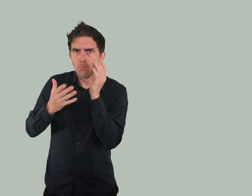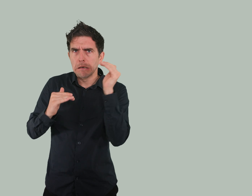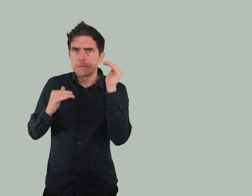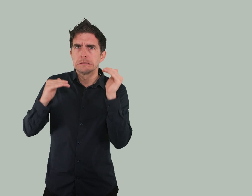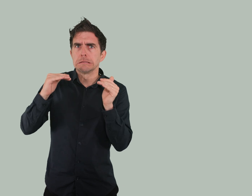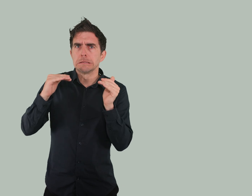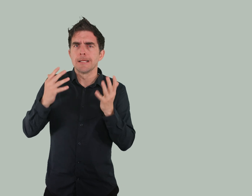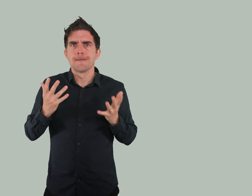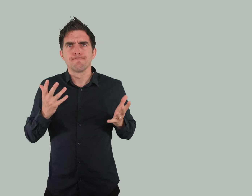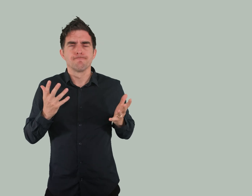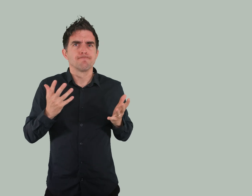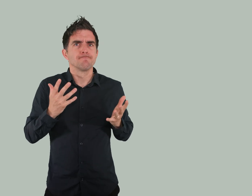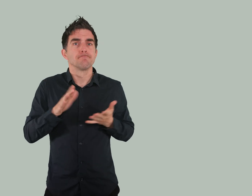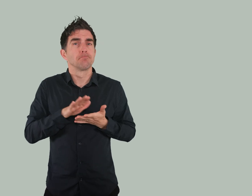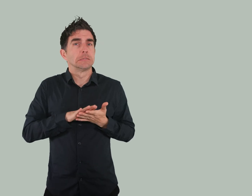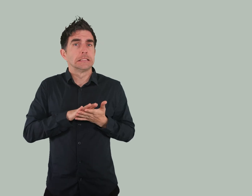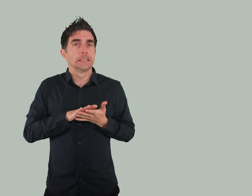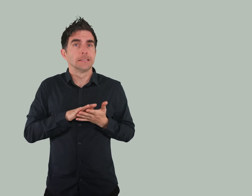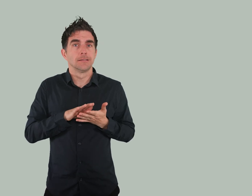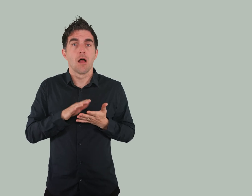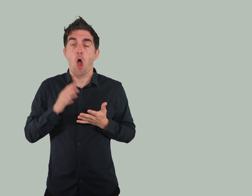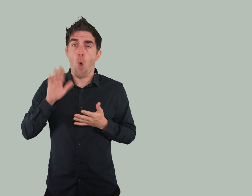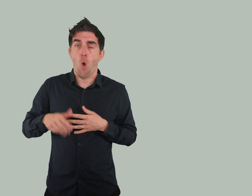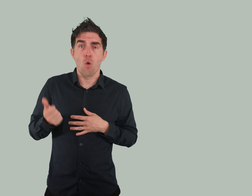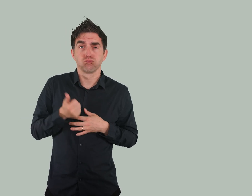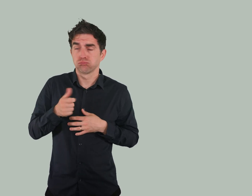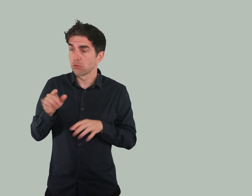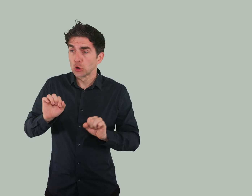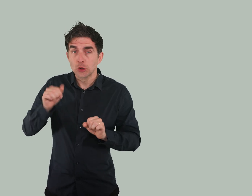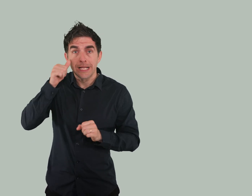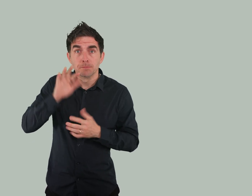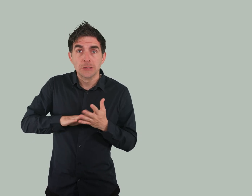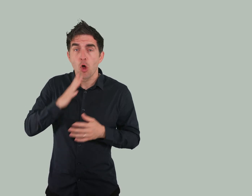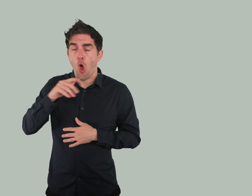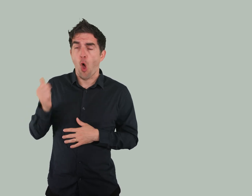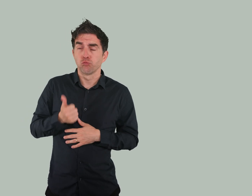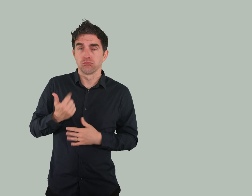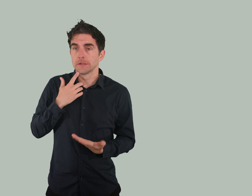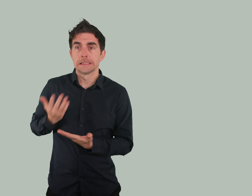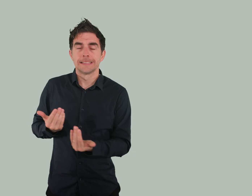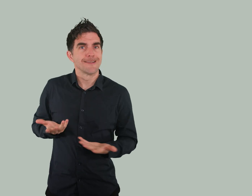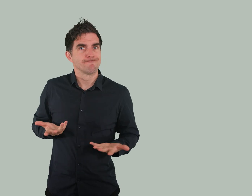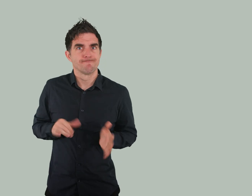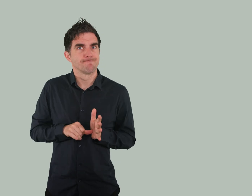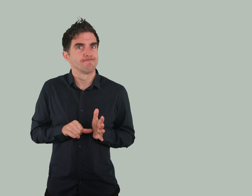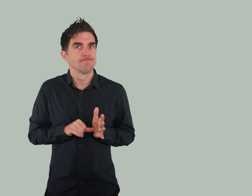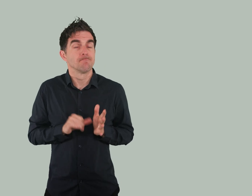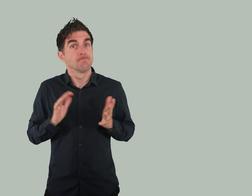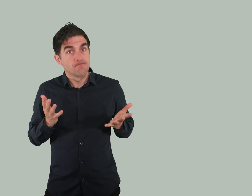the case for taking on someone inexperienced becomes harder